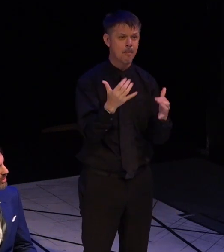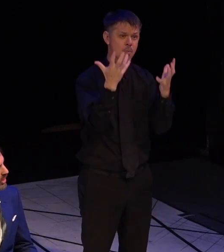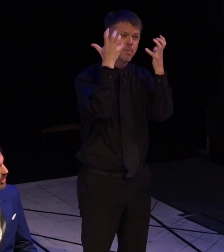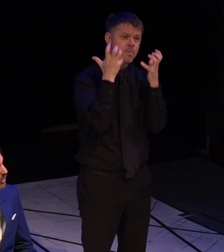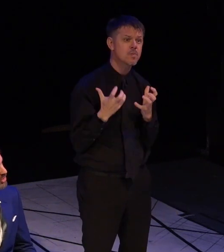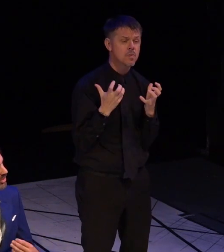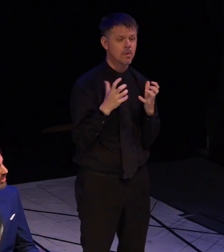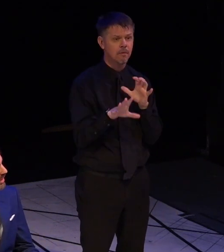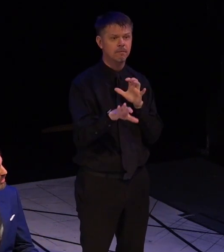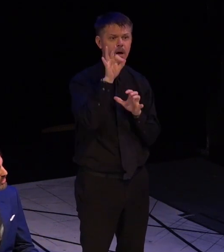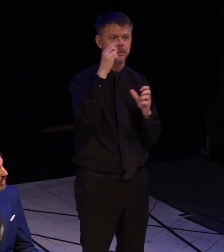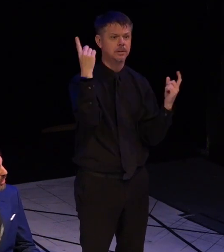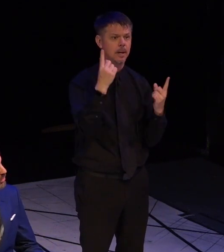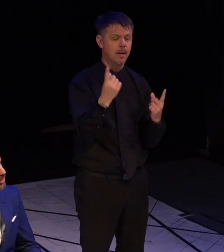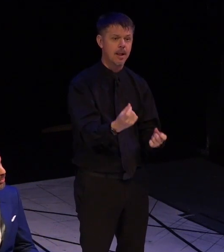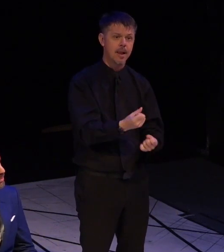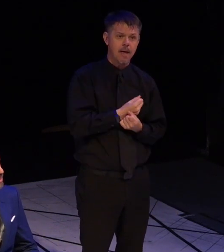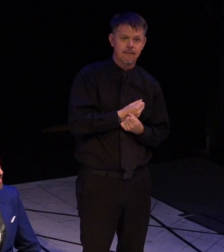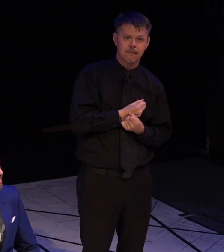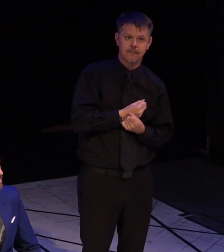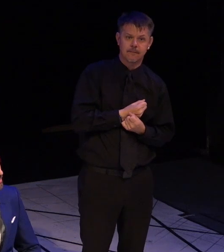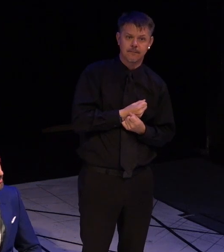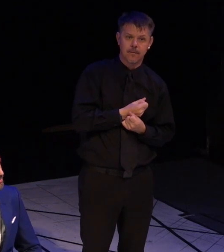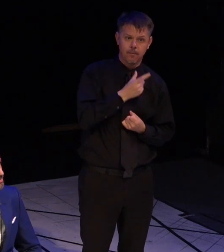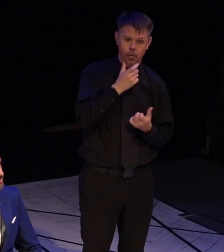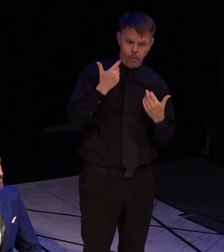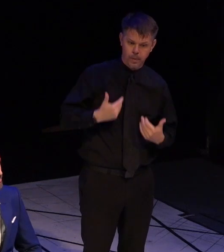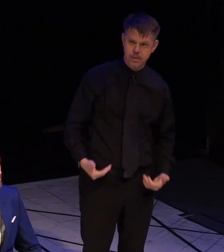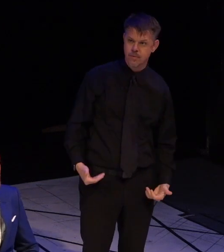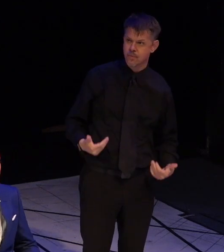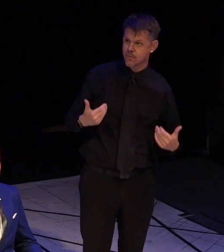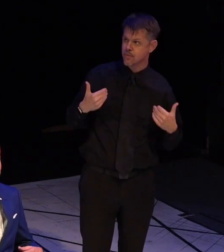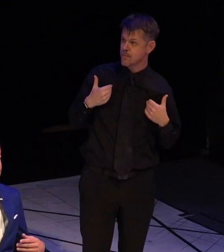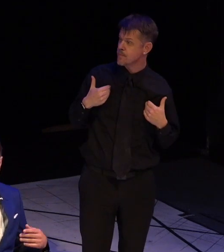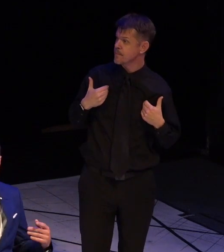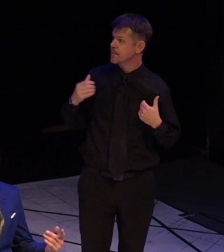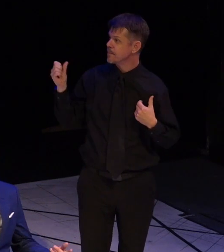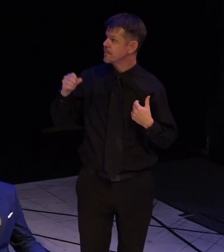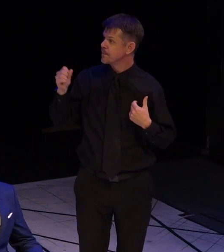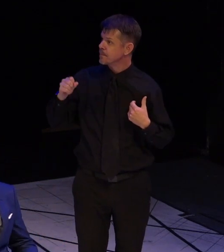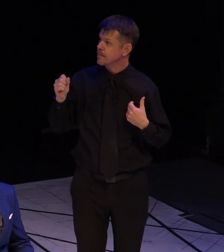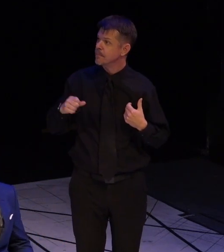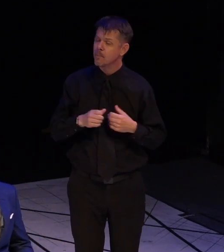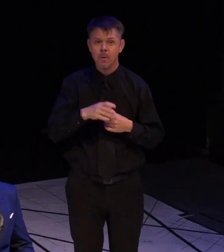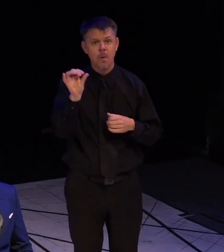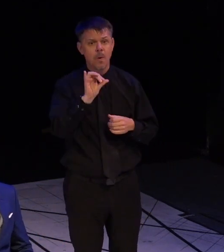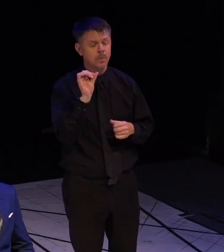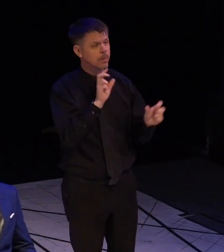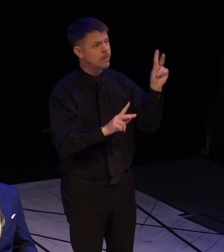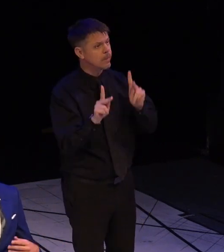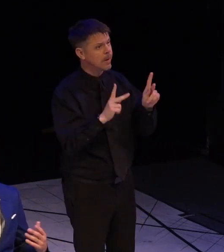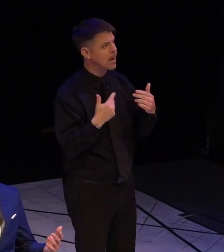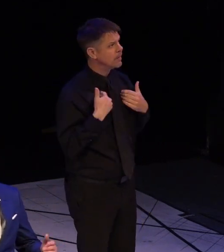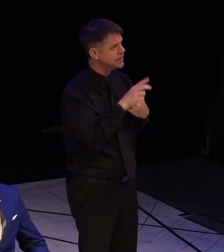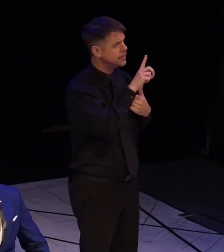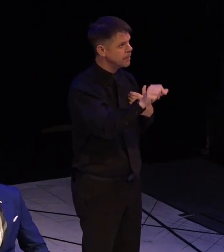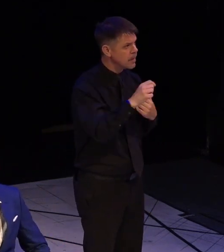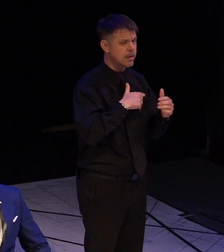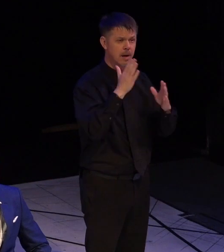who's gonna love us for who we really are, and not only that, but people with disabilities, we take up a spectrum of sexuality